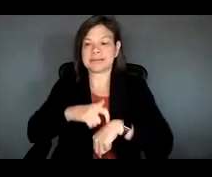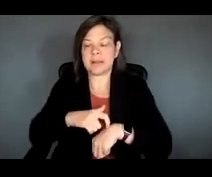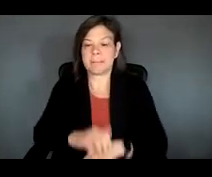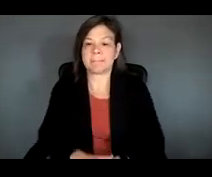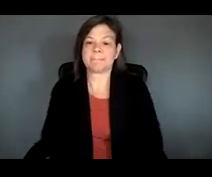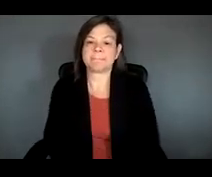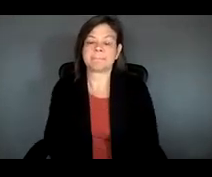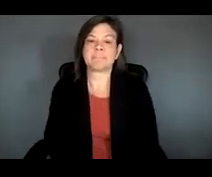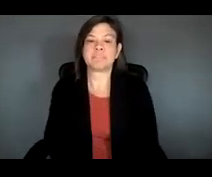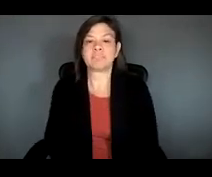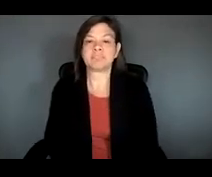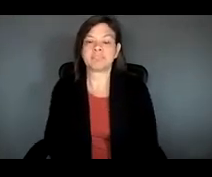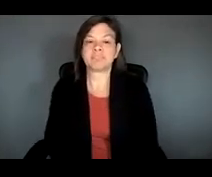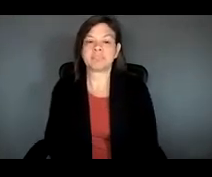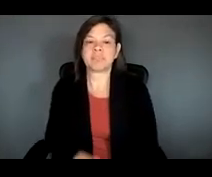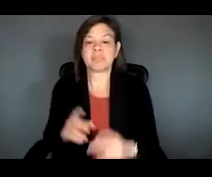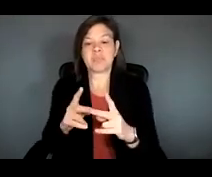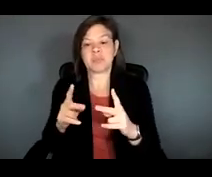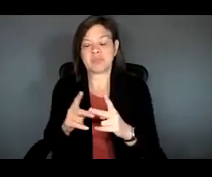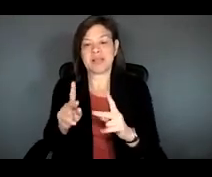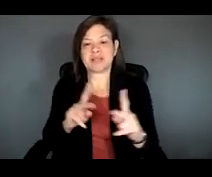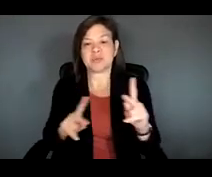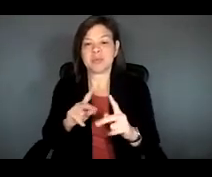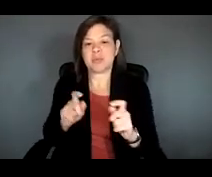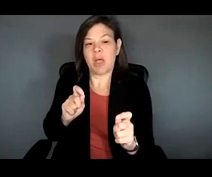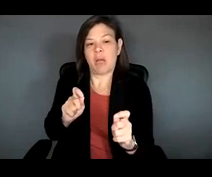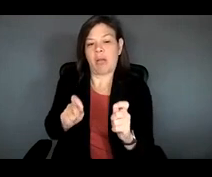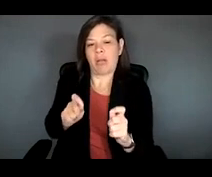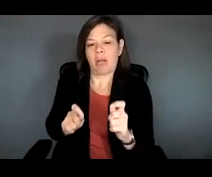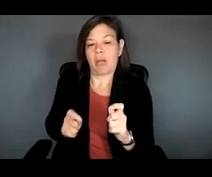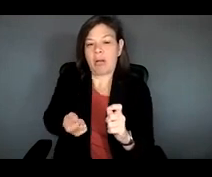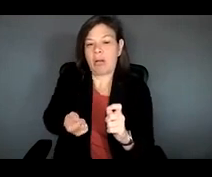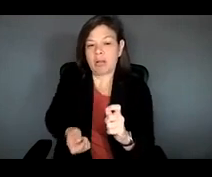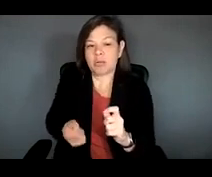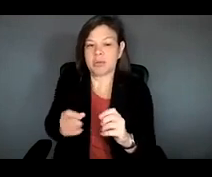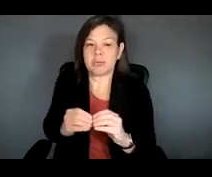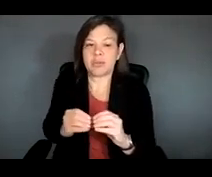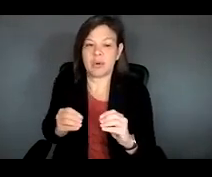that place where people get to refine it a little bit after they have the opportunity